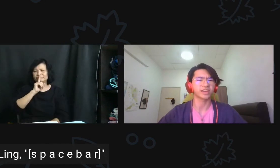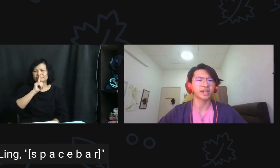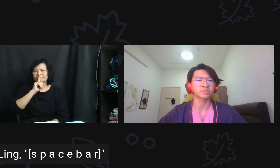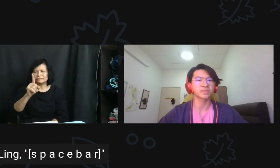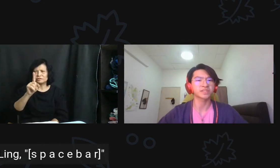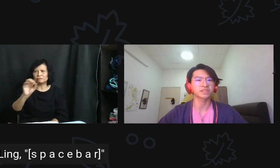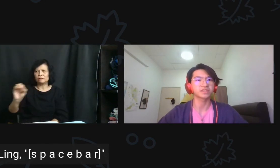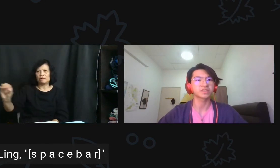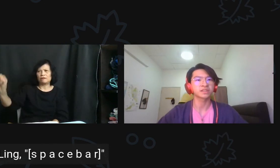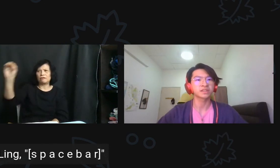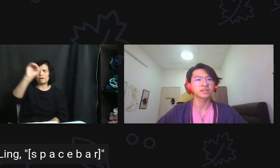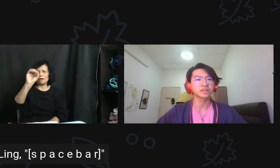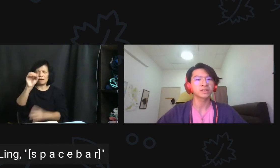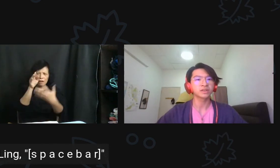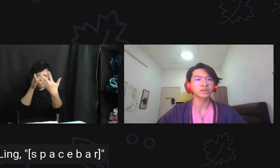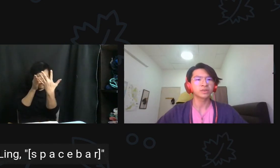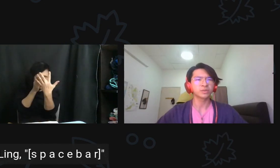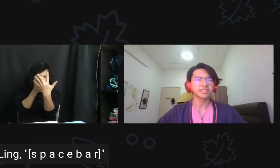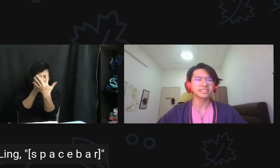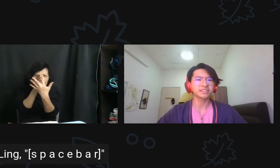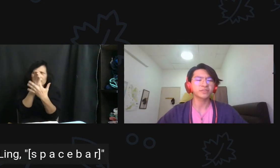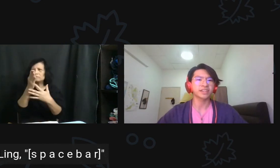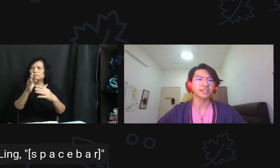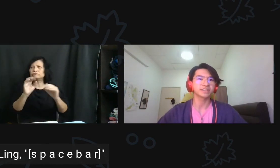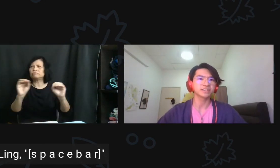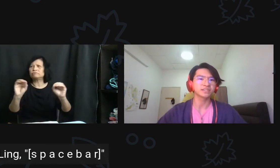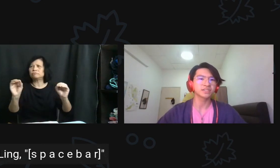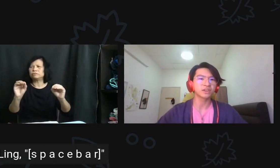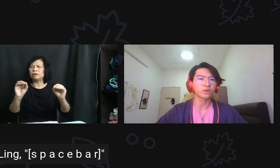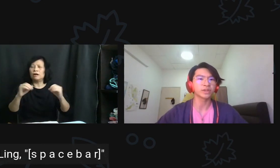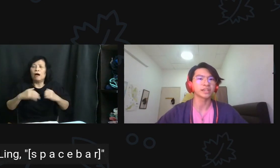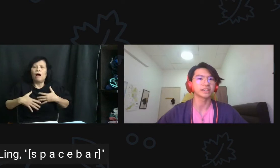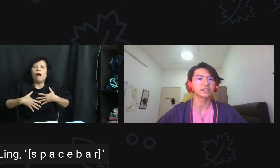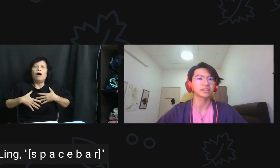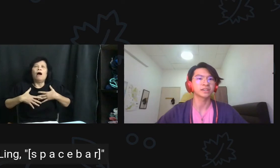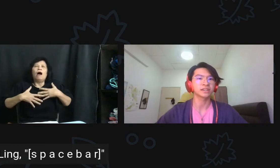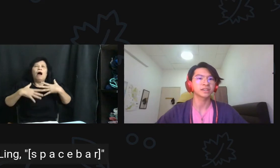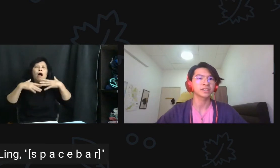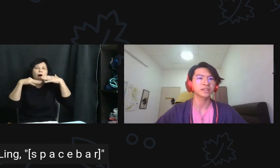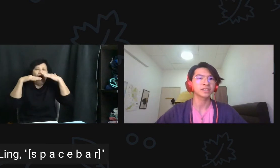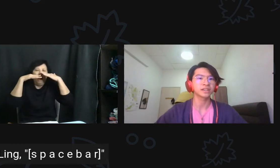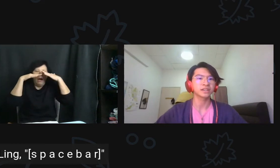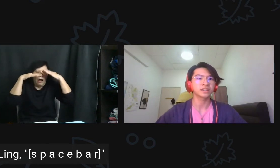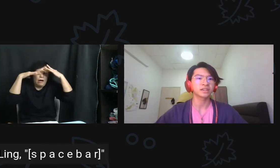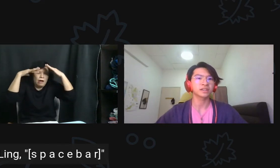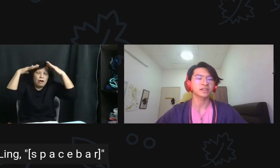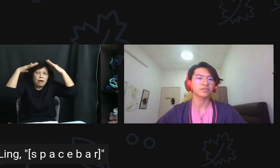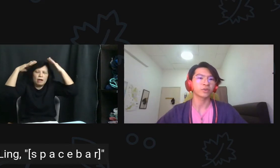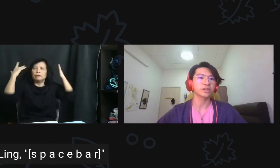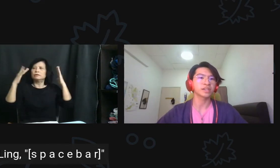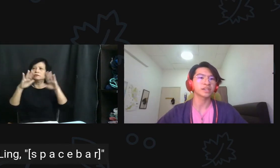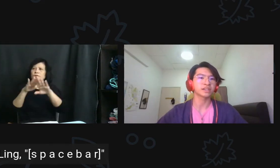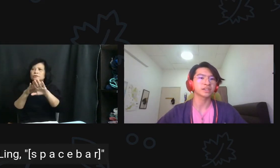of gaps. We suffocate slowly. If only